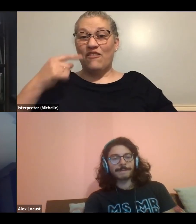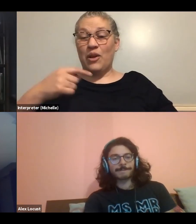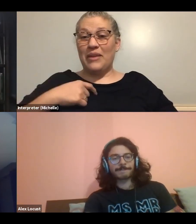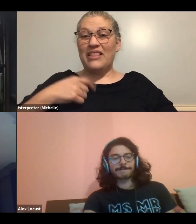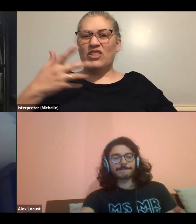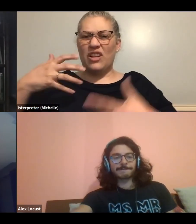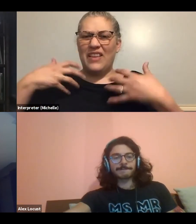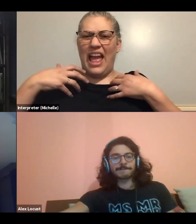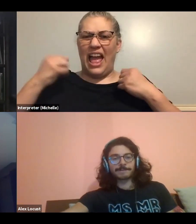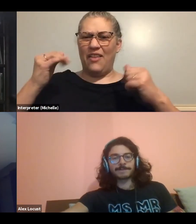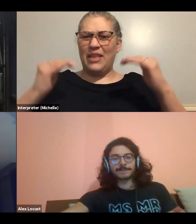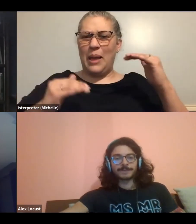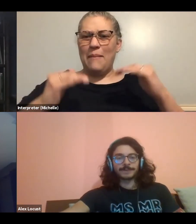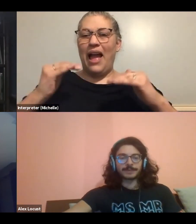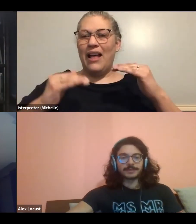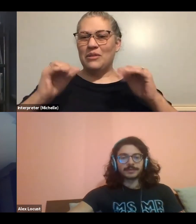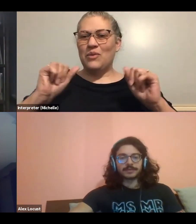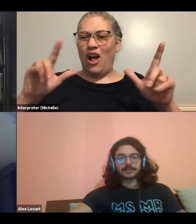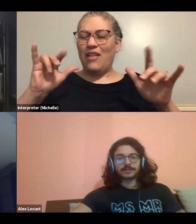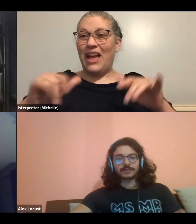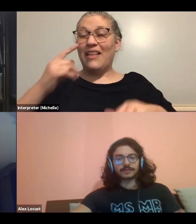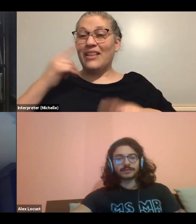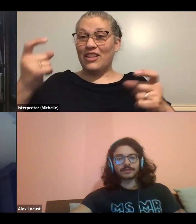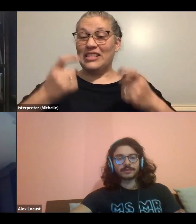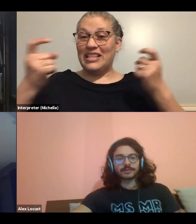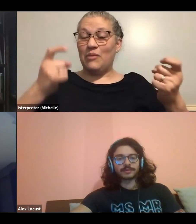Matthew Alaniz: And Alex he's mentioning that the movie Single and what I like about that movie is that word.